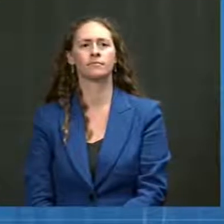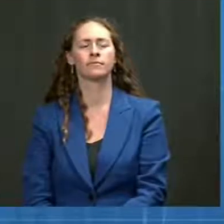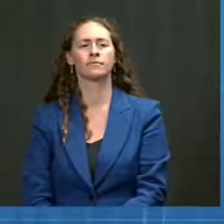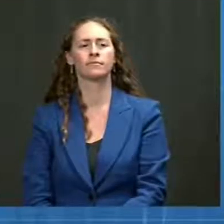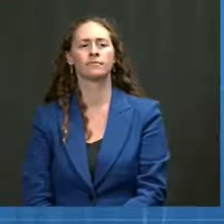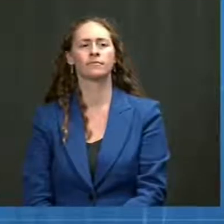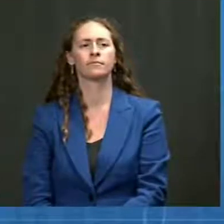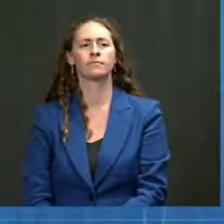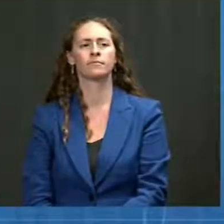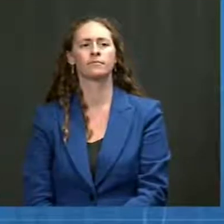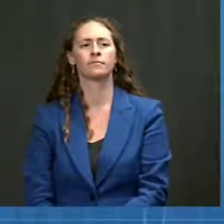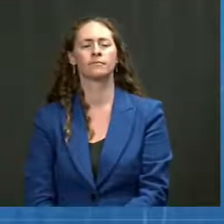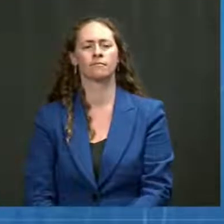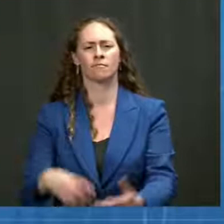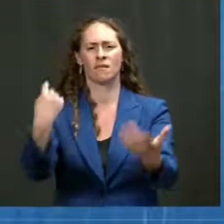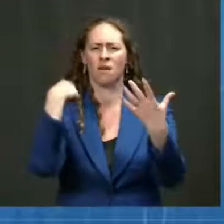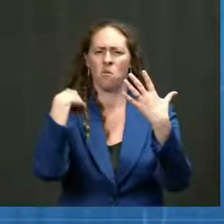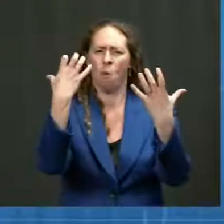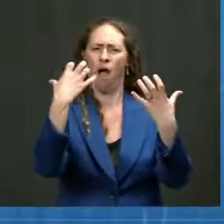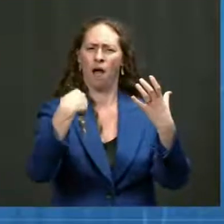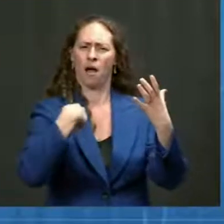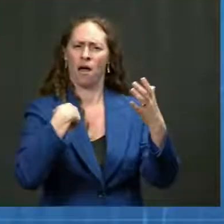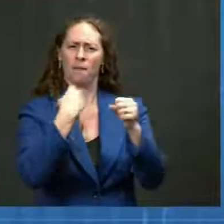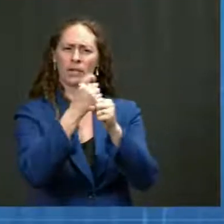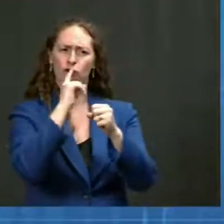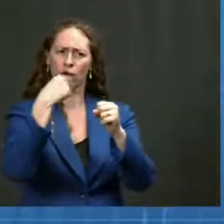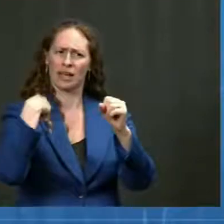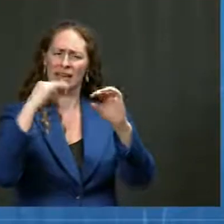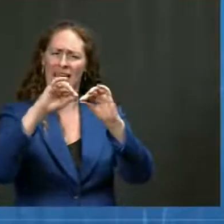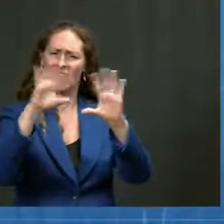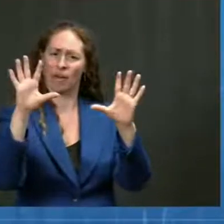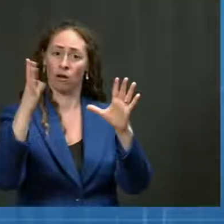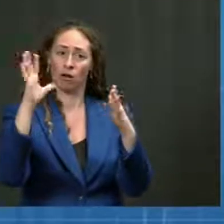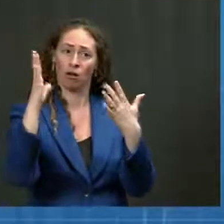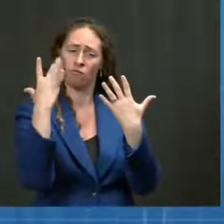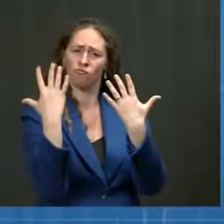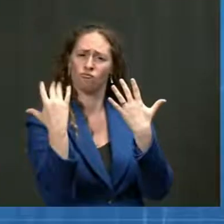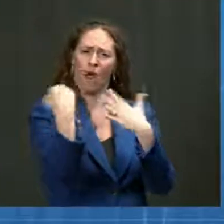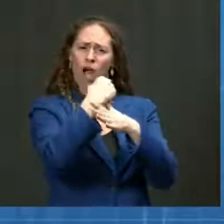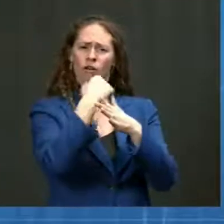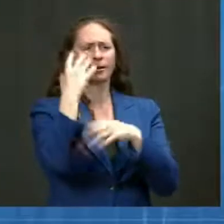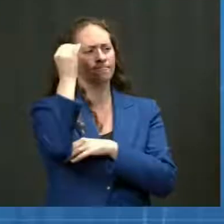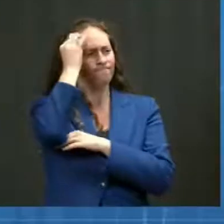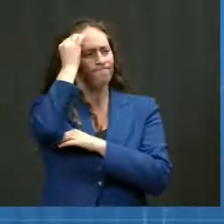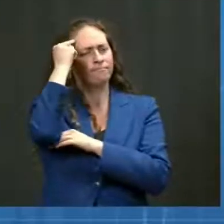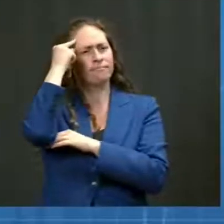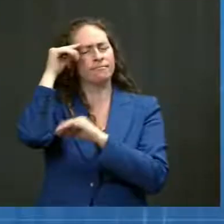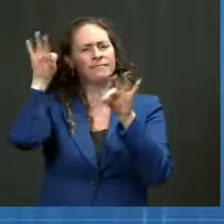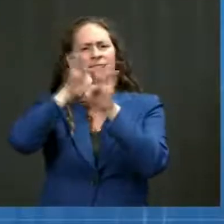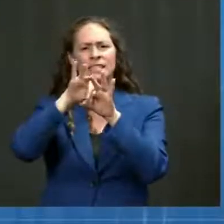THAN AGAINST PRIOR VARIANCE.